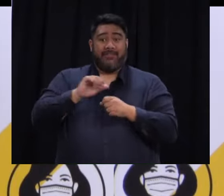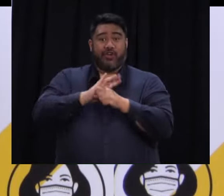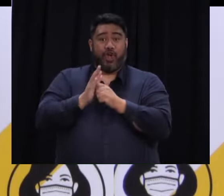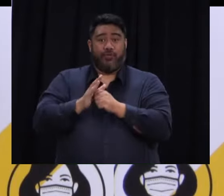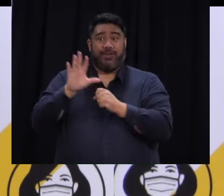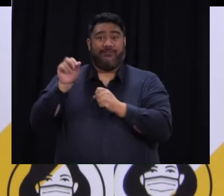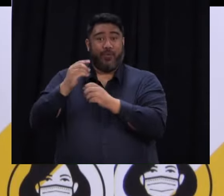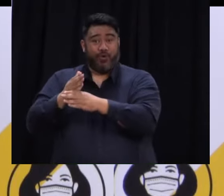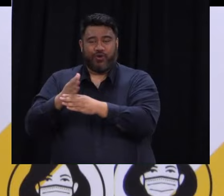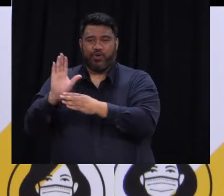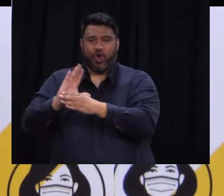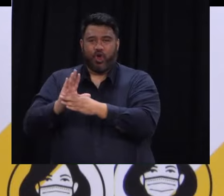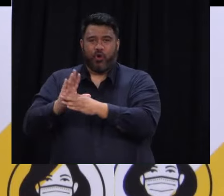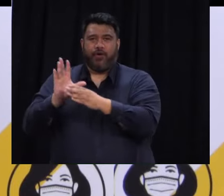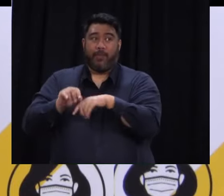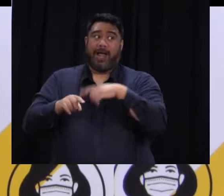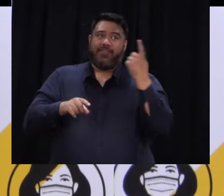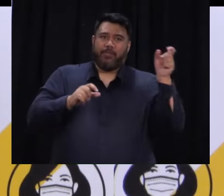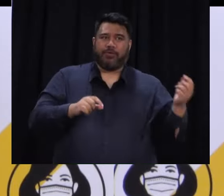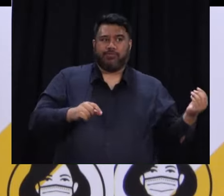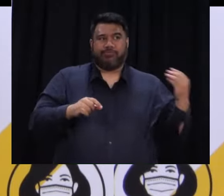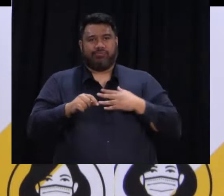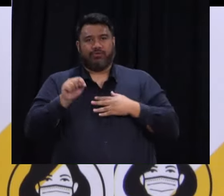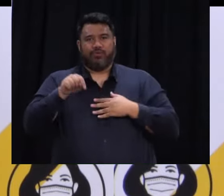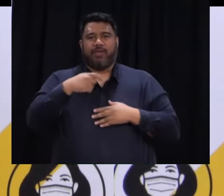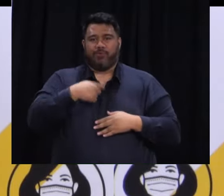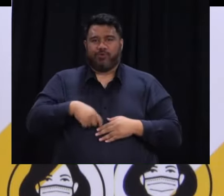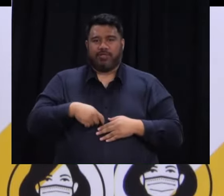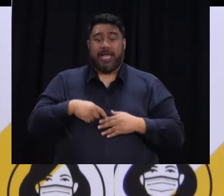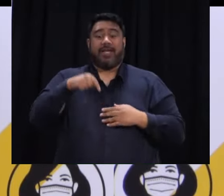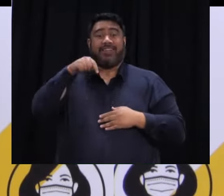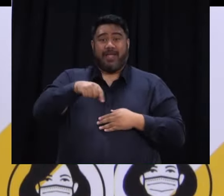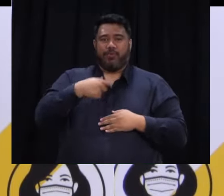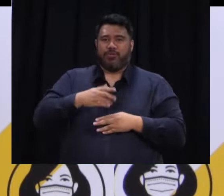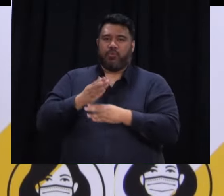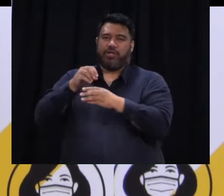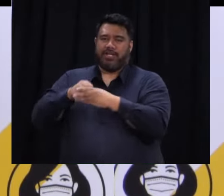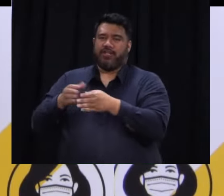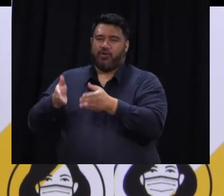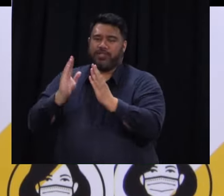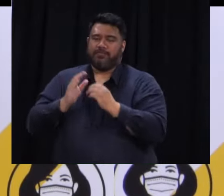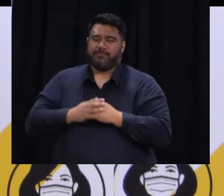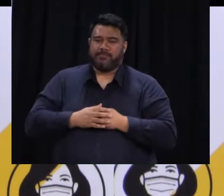close contacts are doing - they are isolating and getting a test. It is not related the